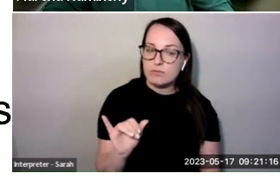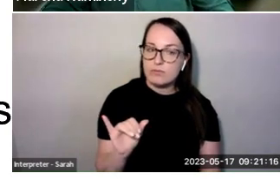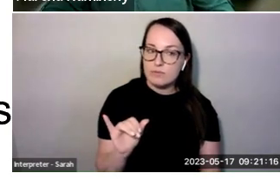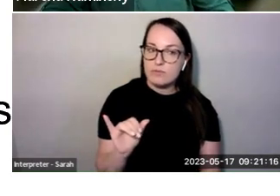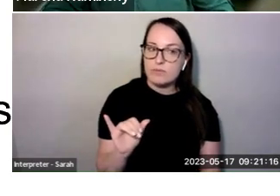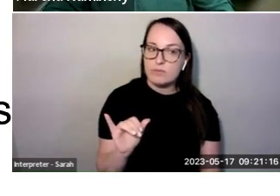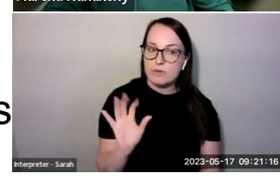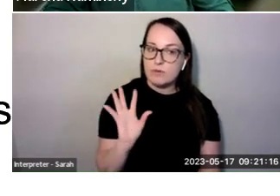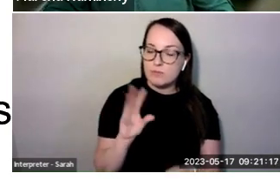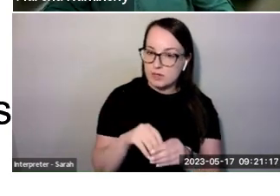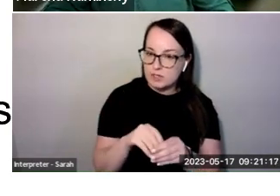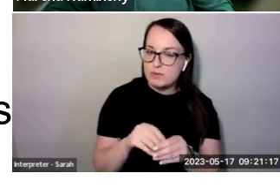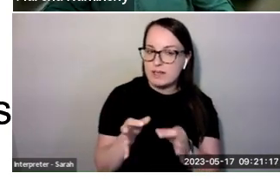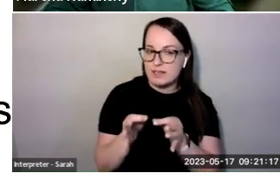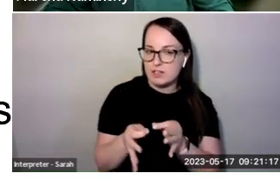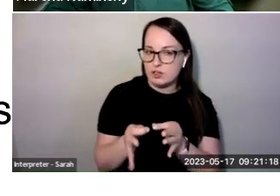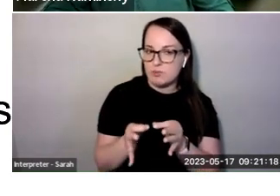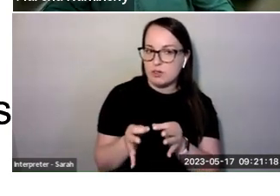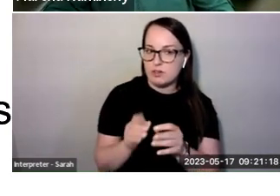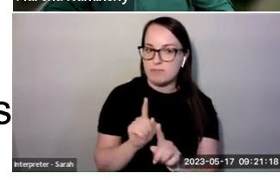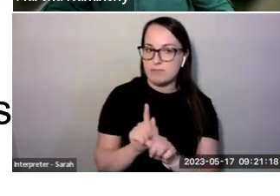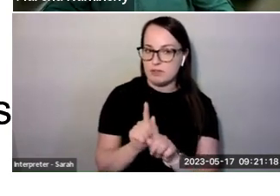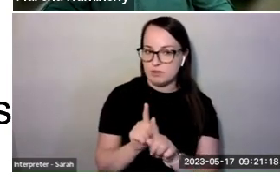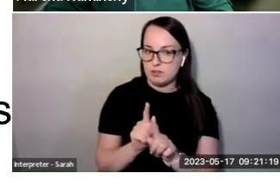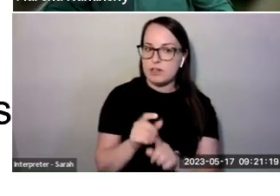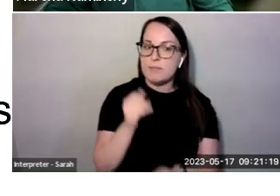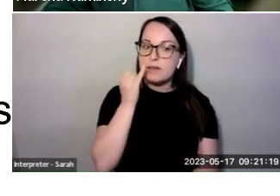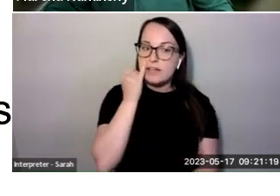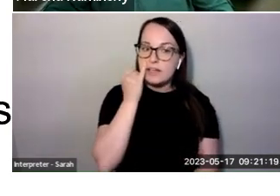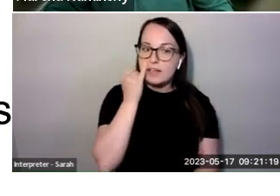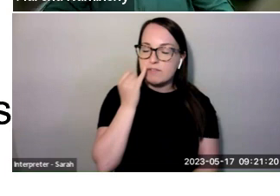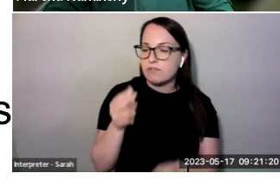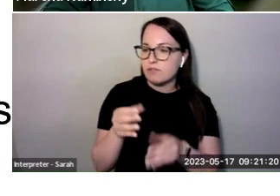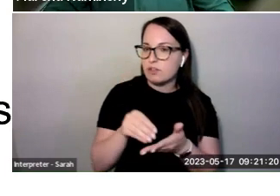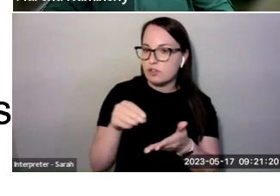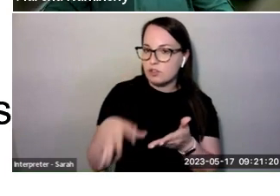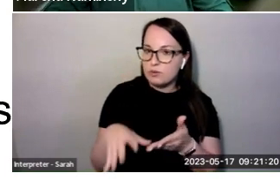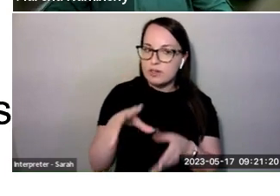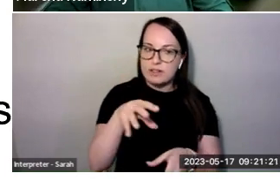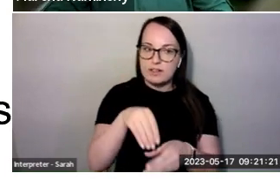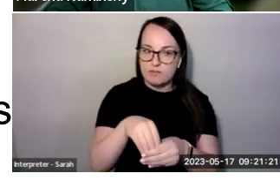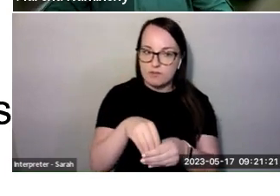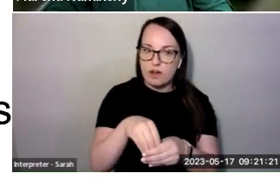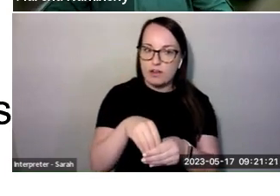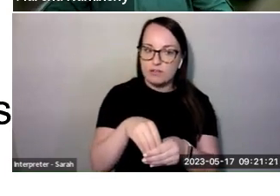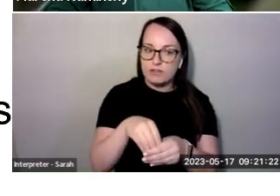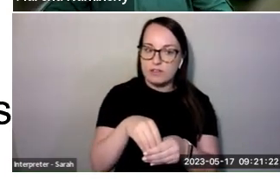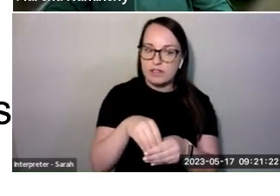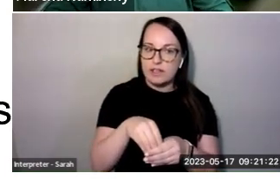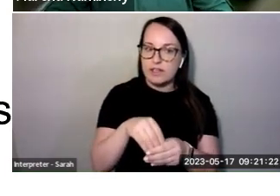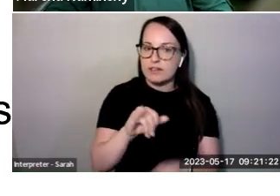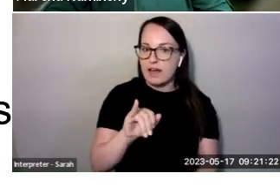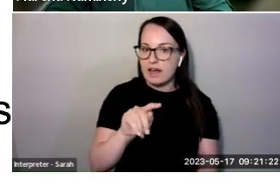We also participate in interpreting mentorship, so students in ITP or